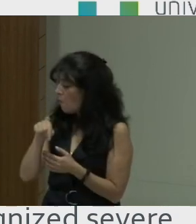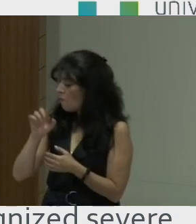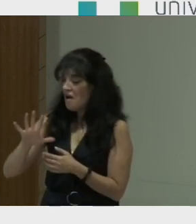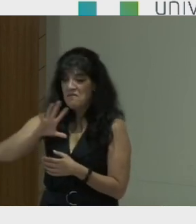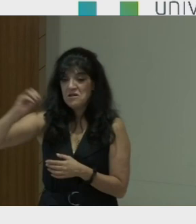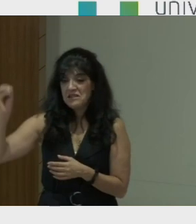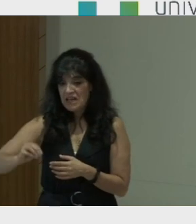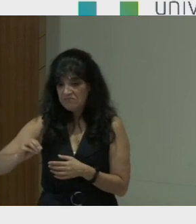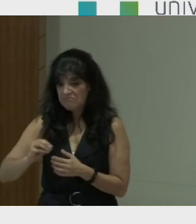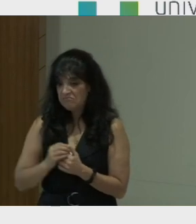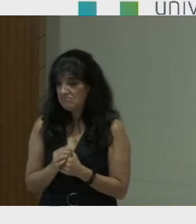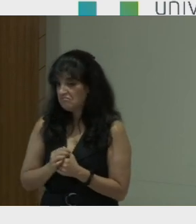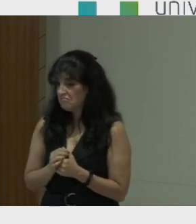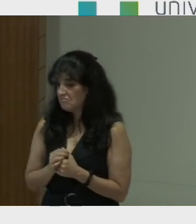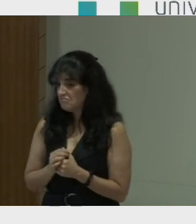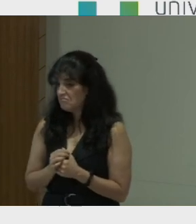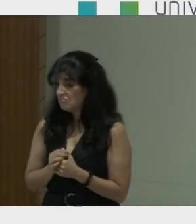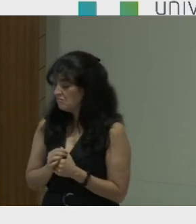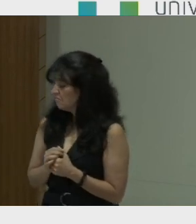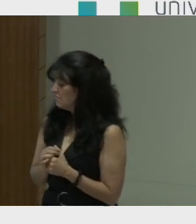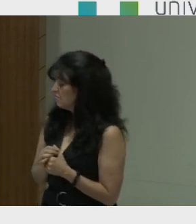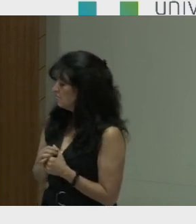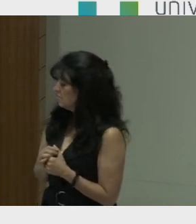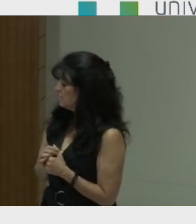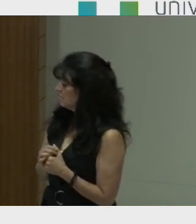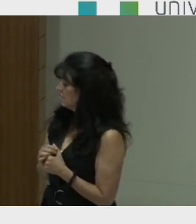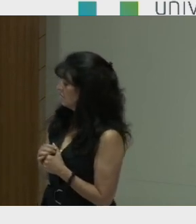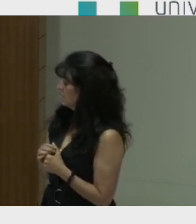and in our laws